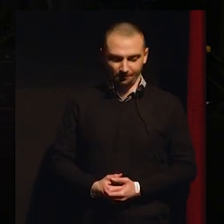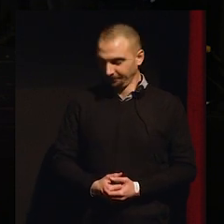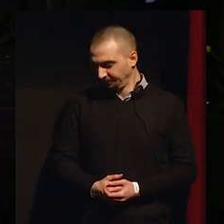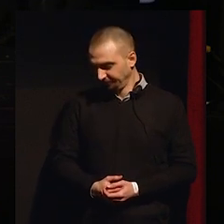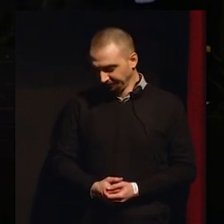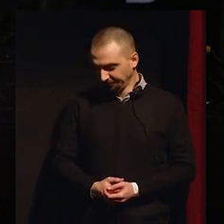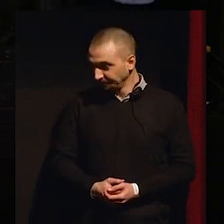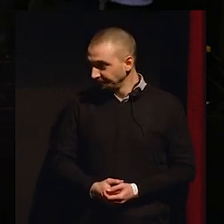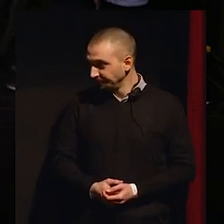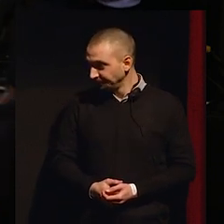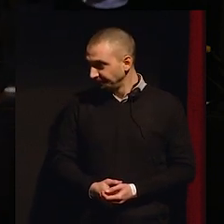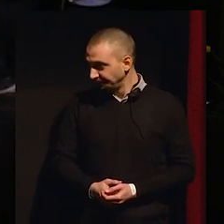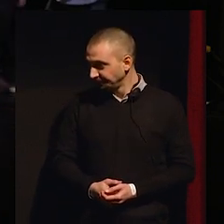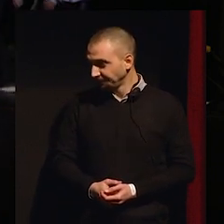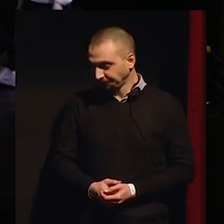Please come here.